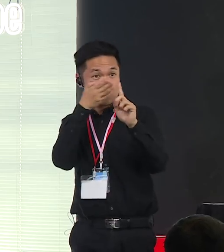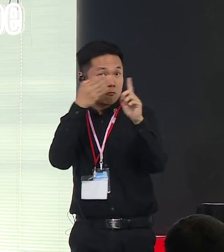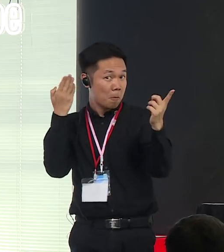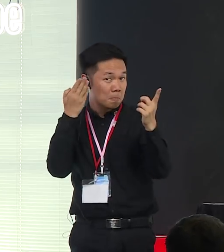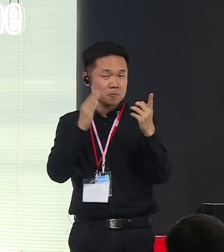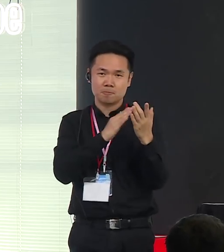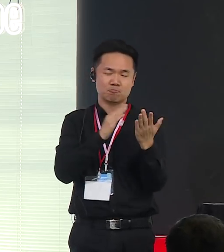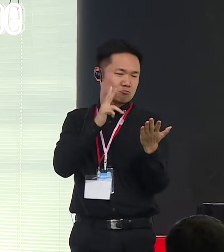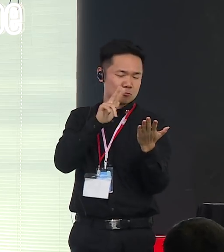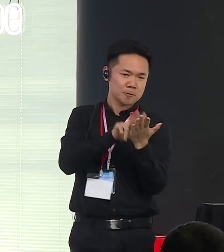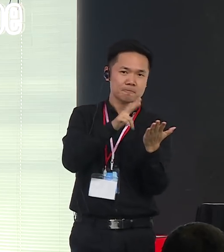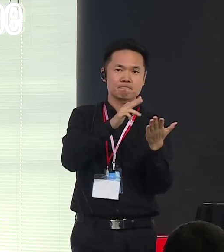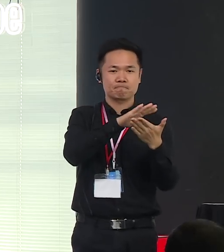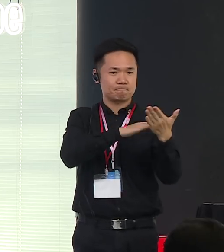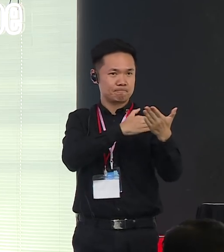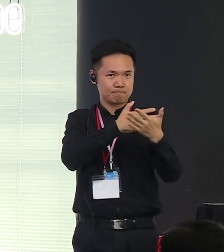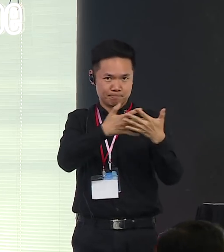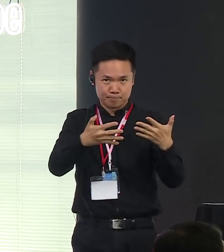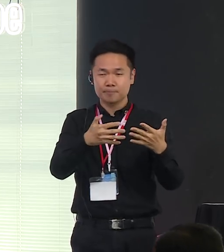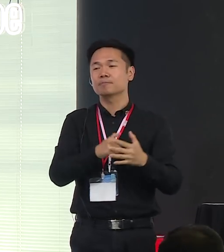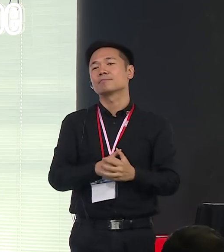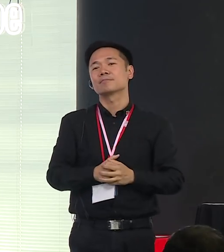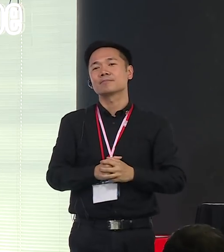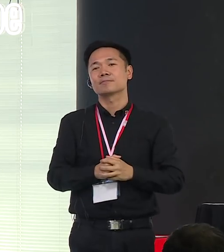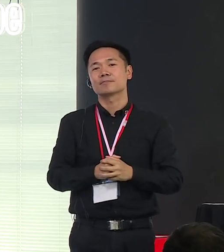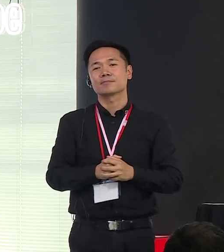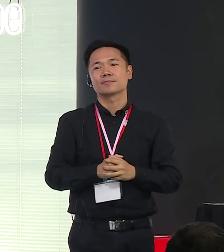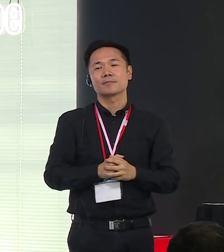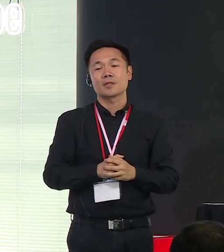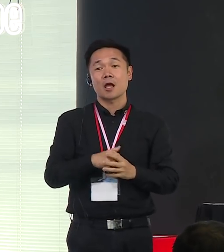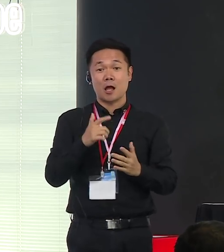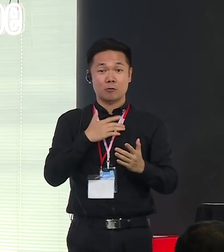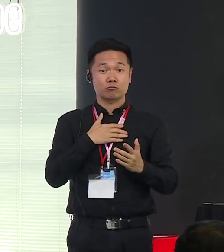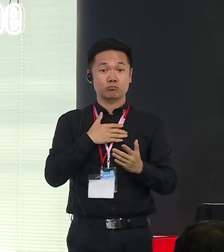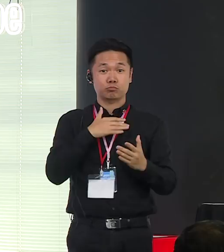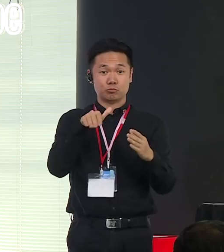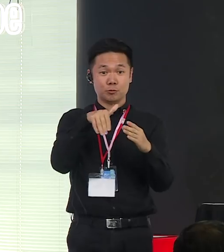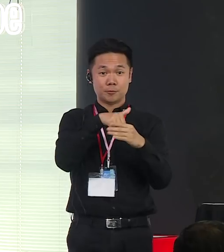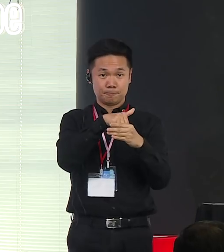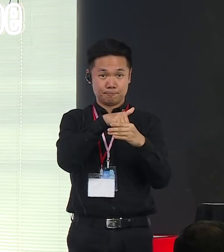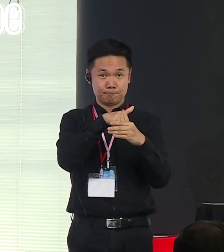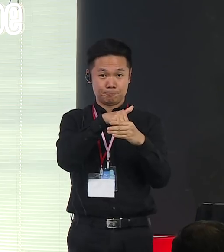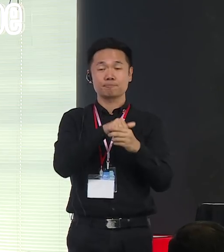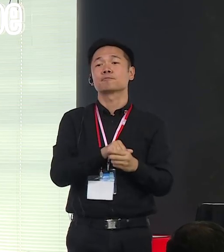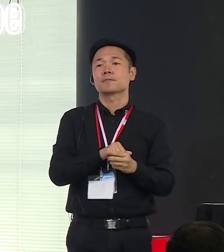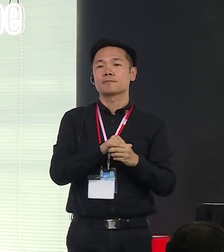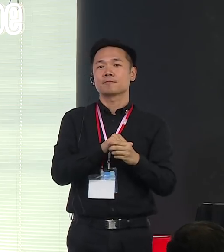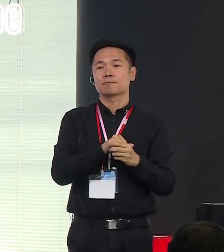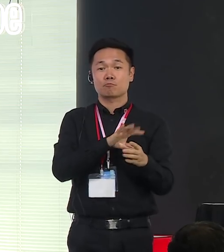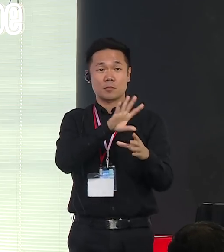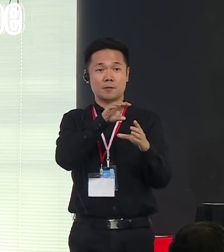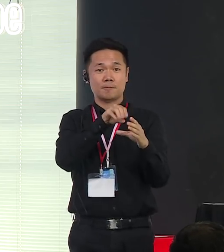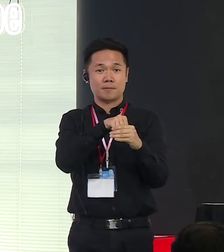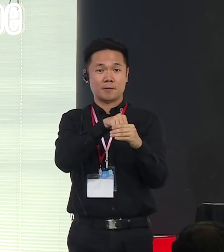I wish to congratulate all of these who made inputs to make this commemorative event happen for the better understanding of sign languages.